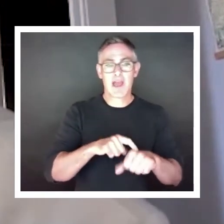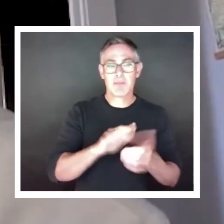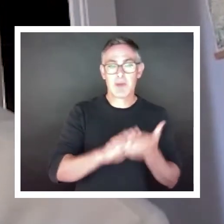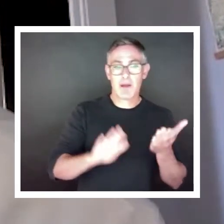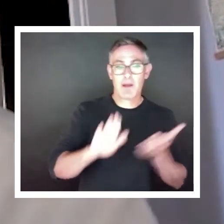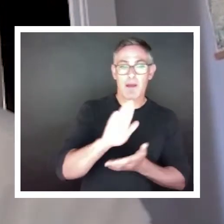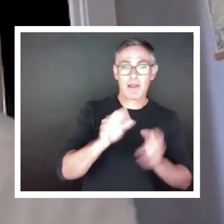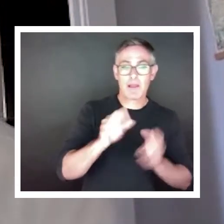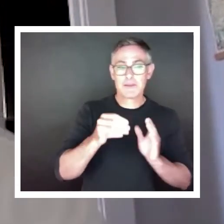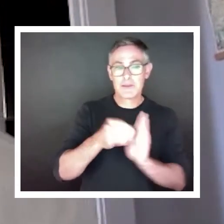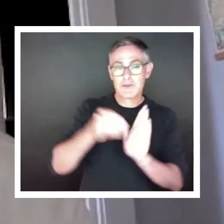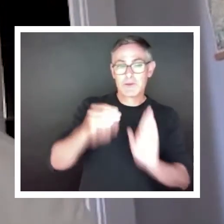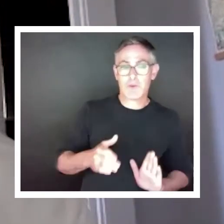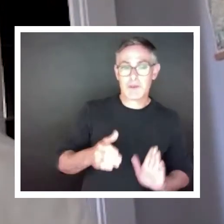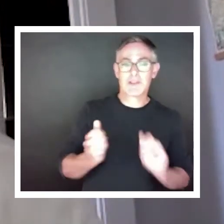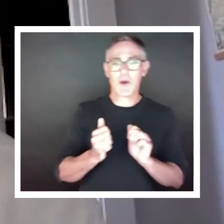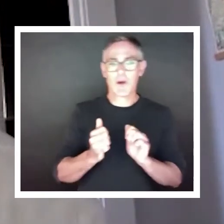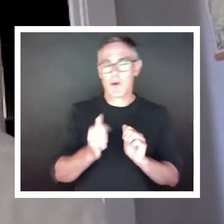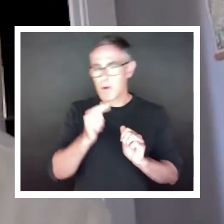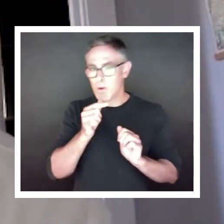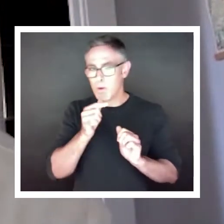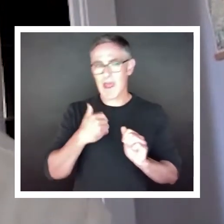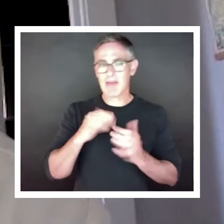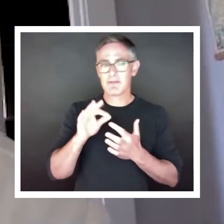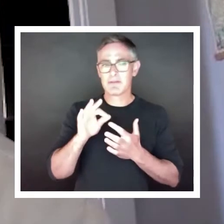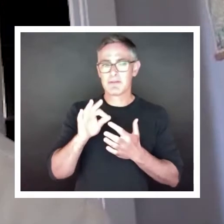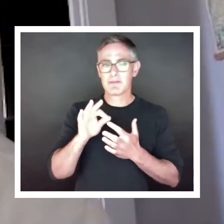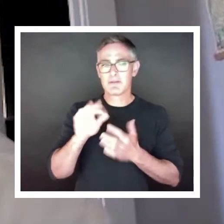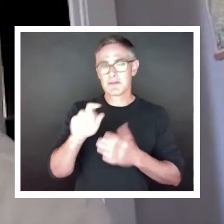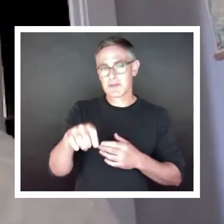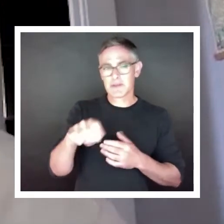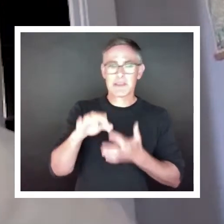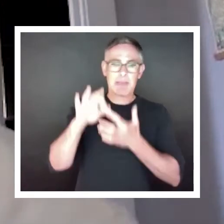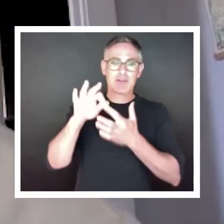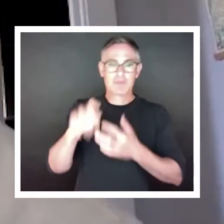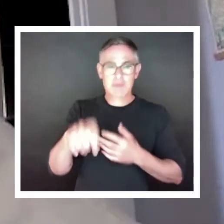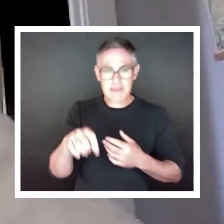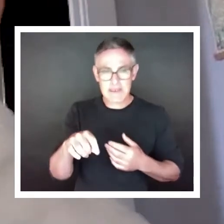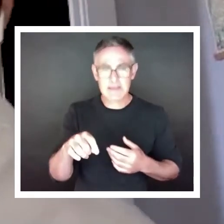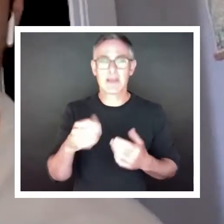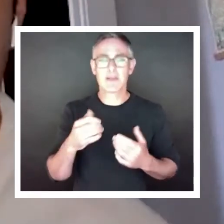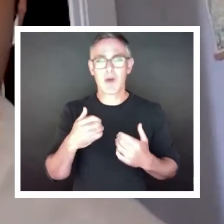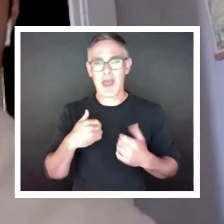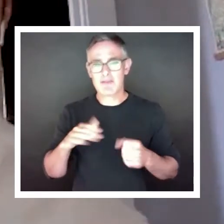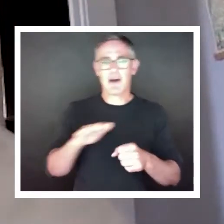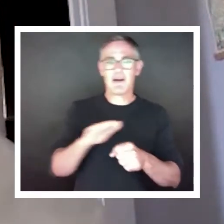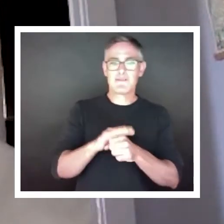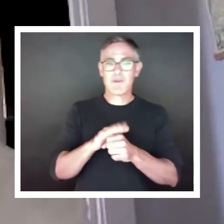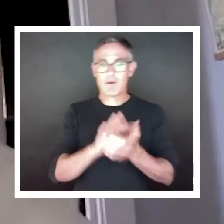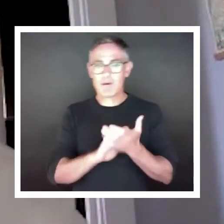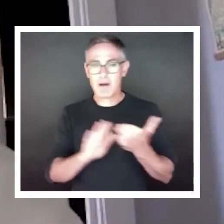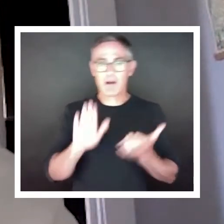a full college experience with support all four years.